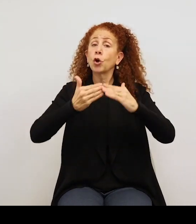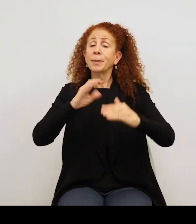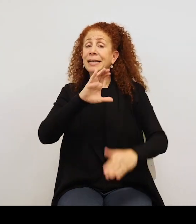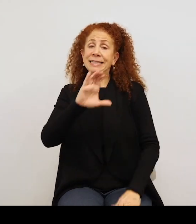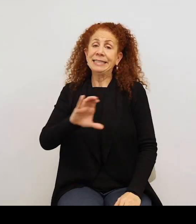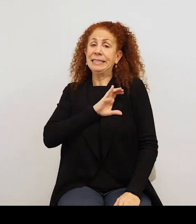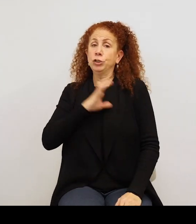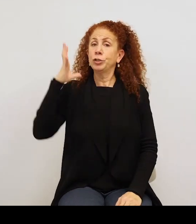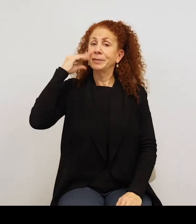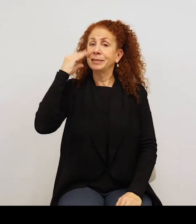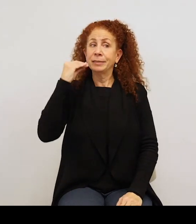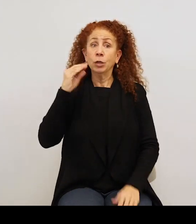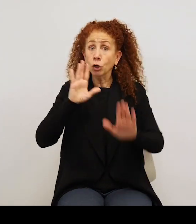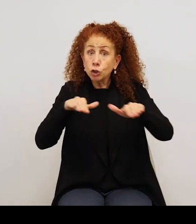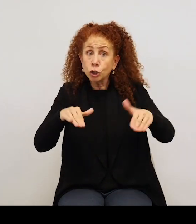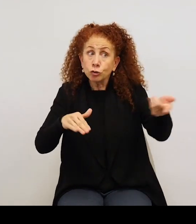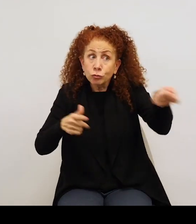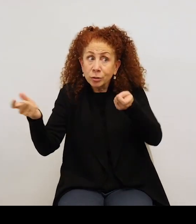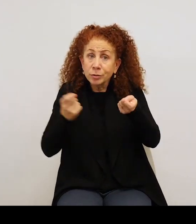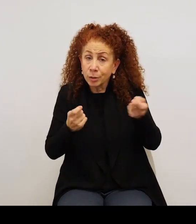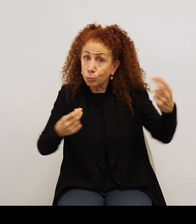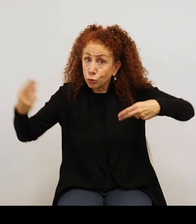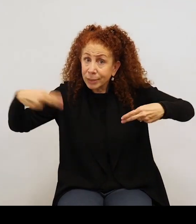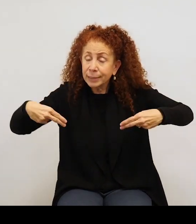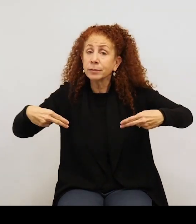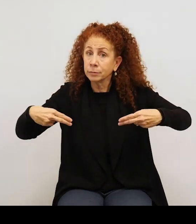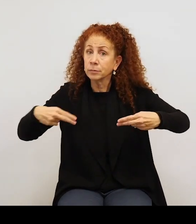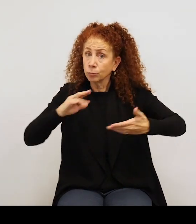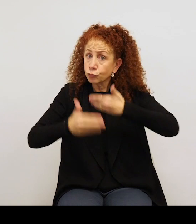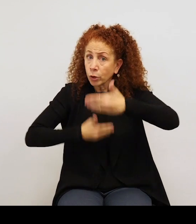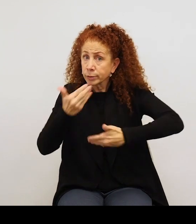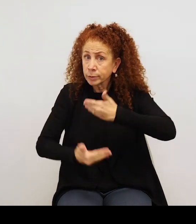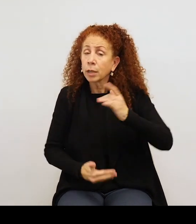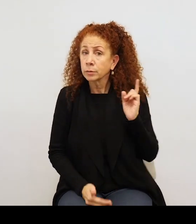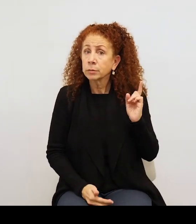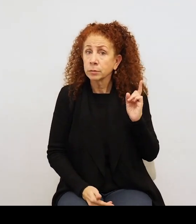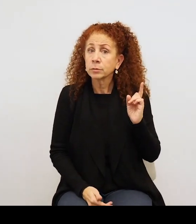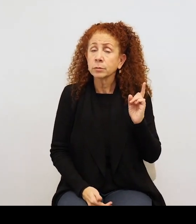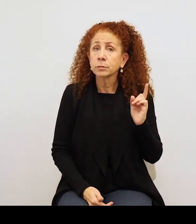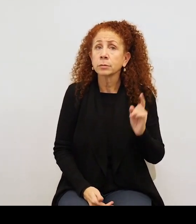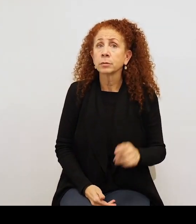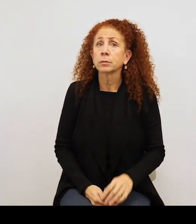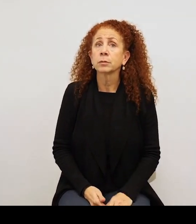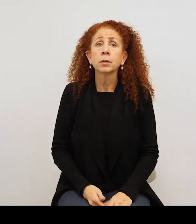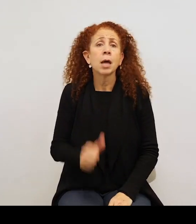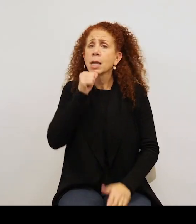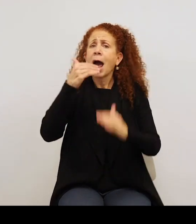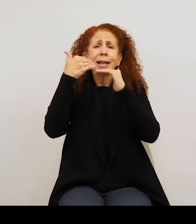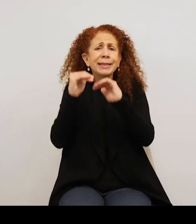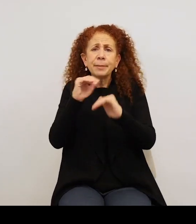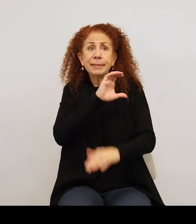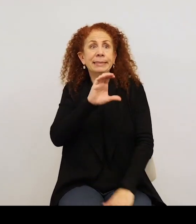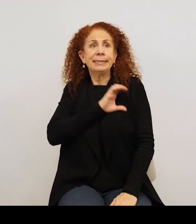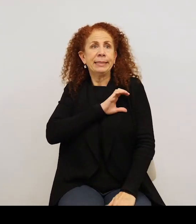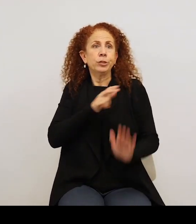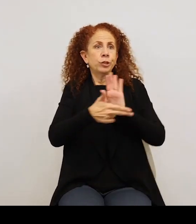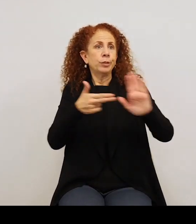to bring children into urban citizenship, so to not limit citizenship to voting rights,